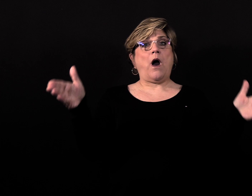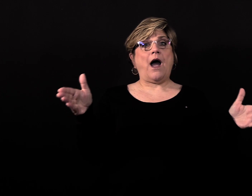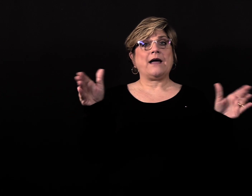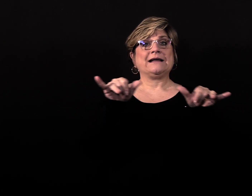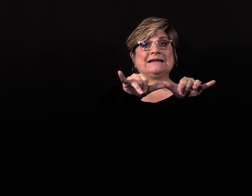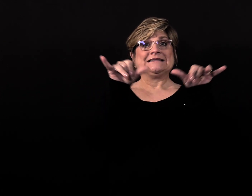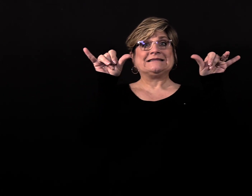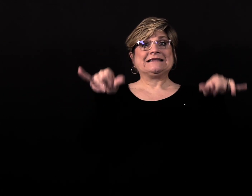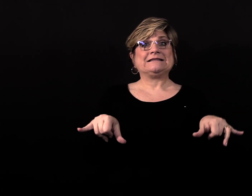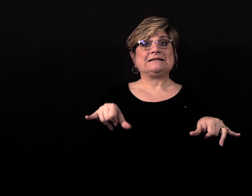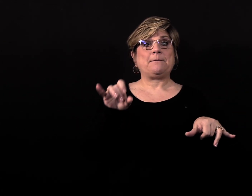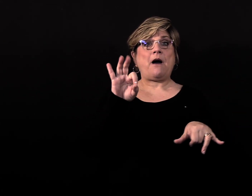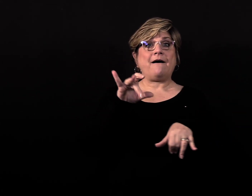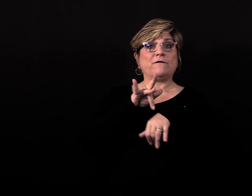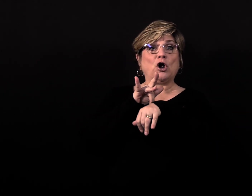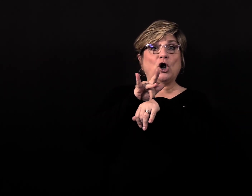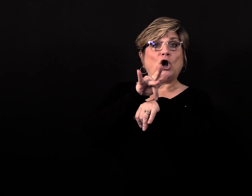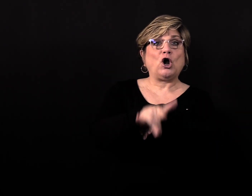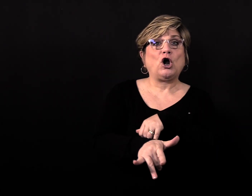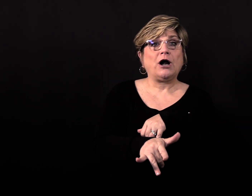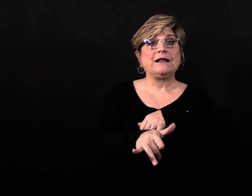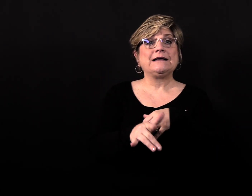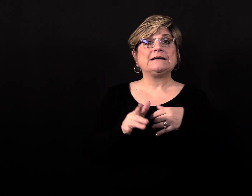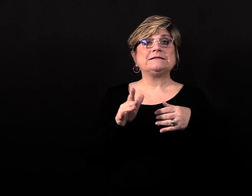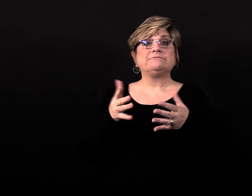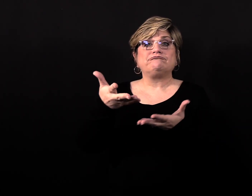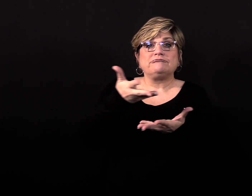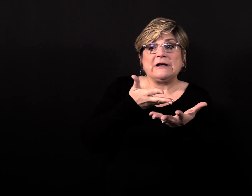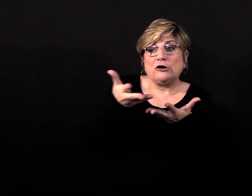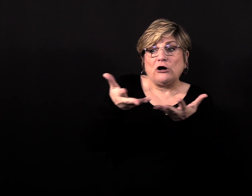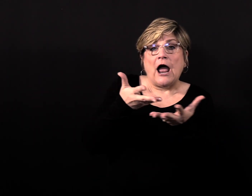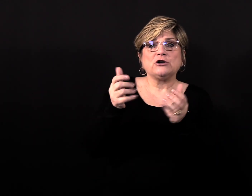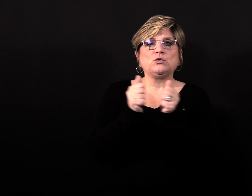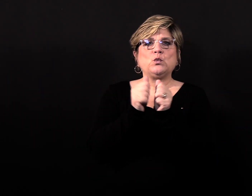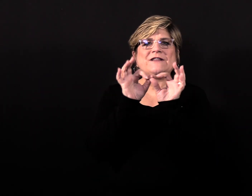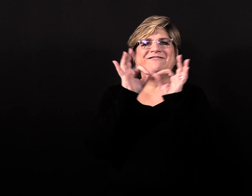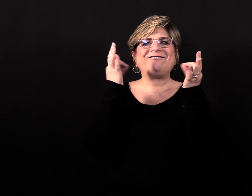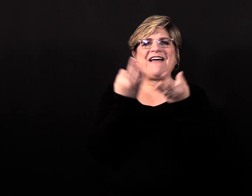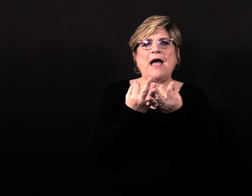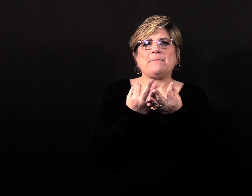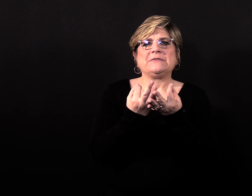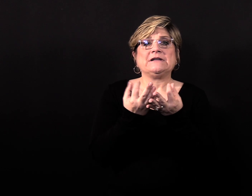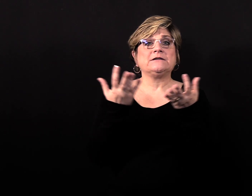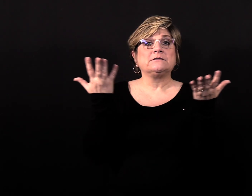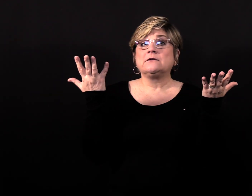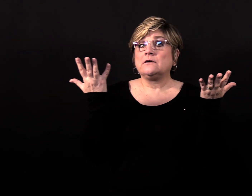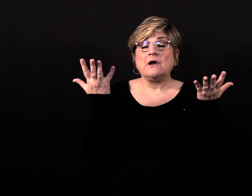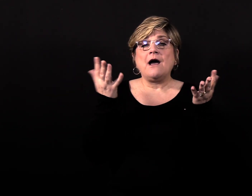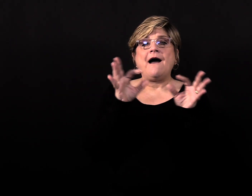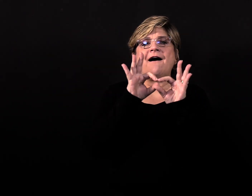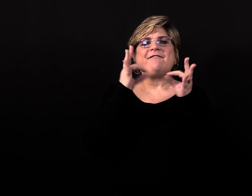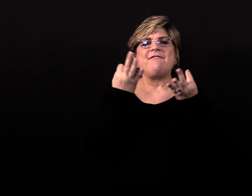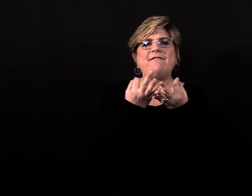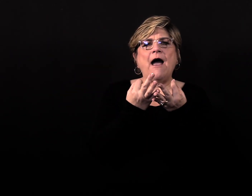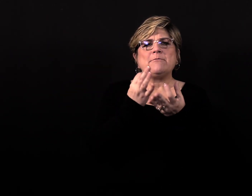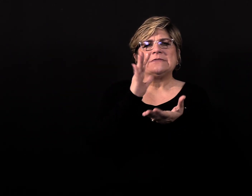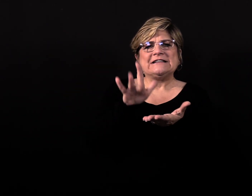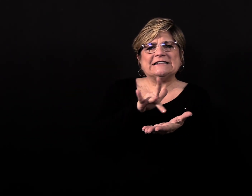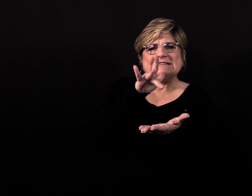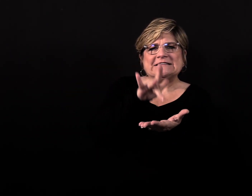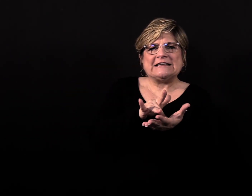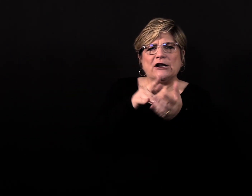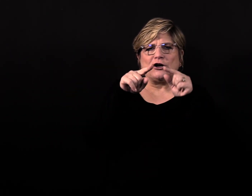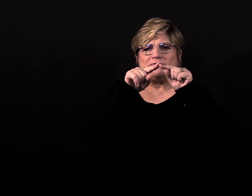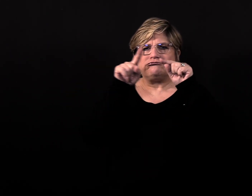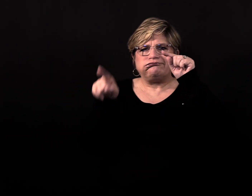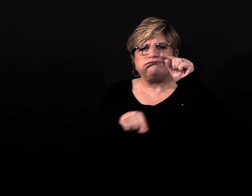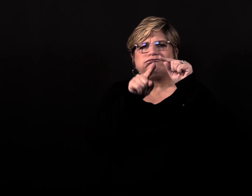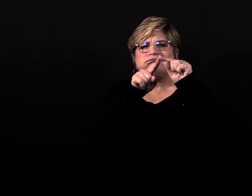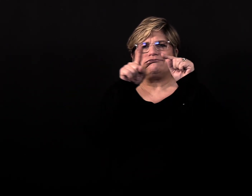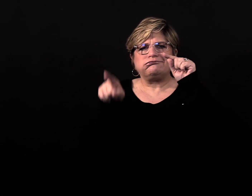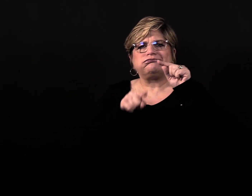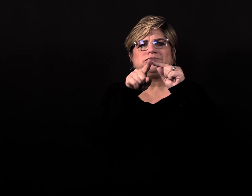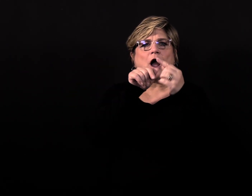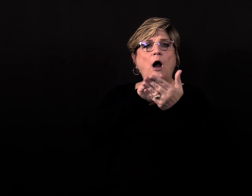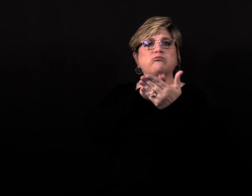System of Earliest Interactions for Families: A Family-centered Cyclical Approach.